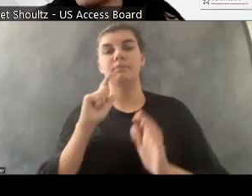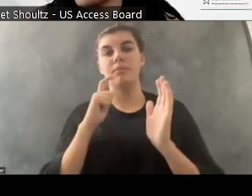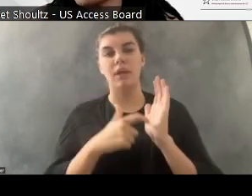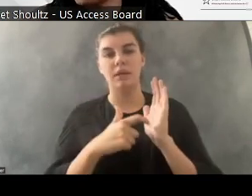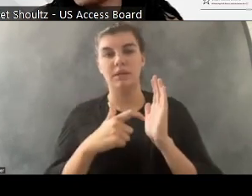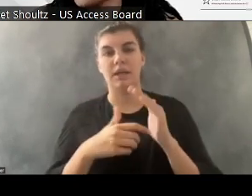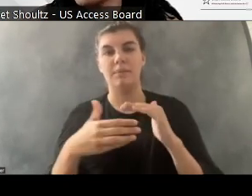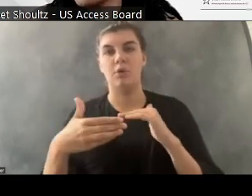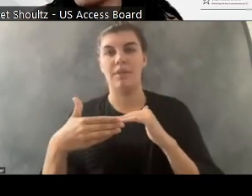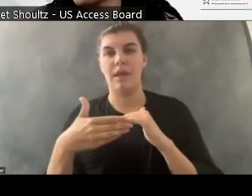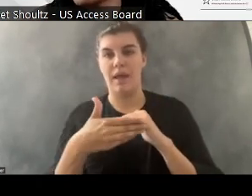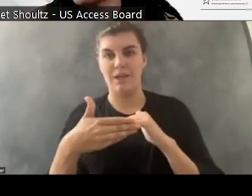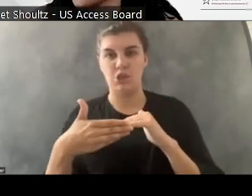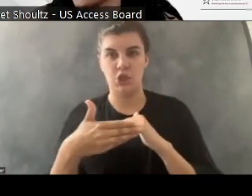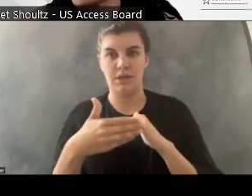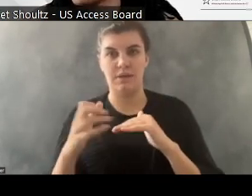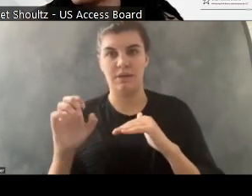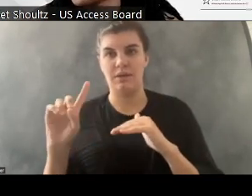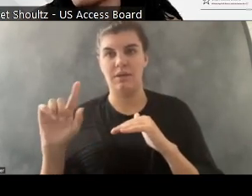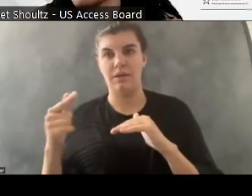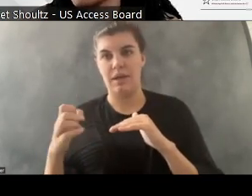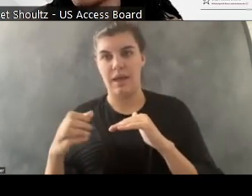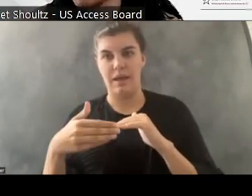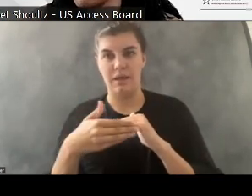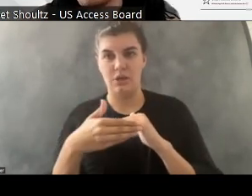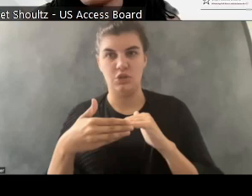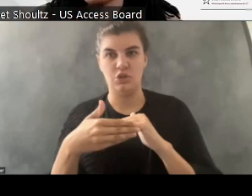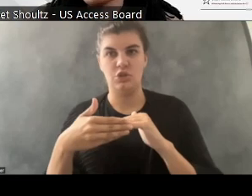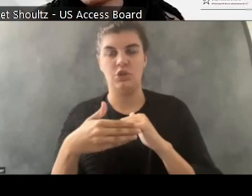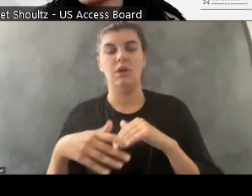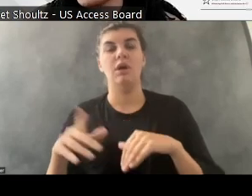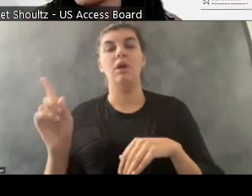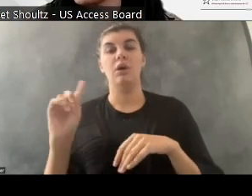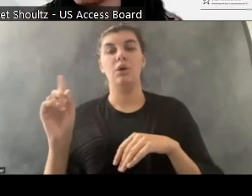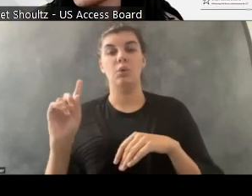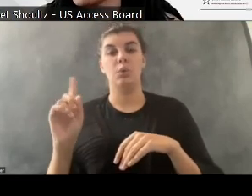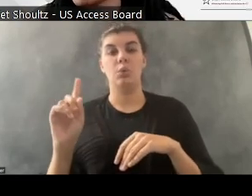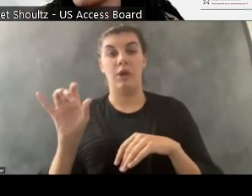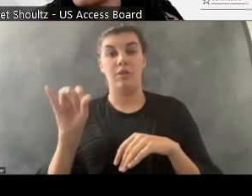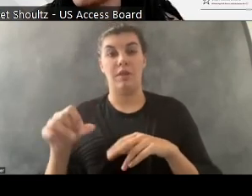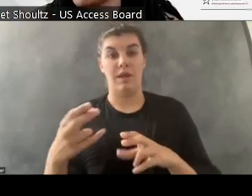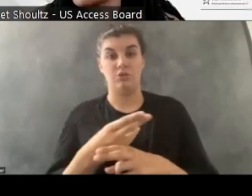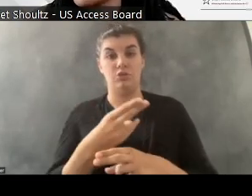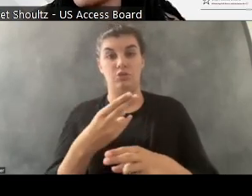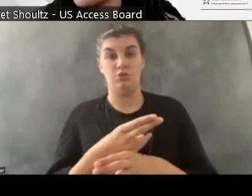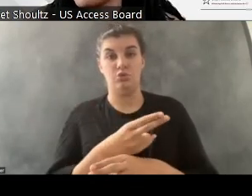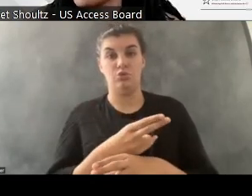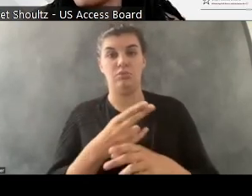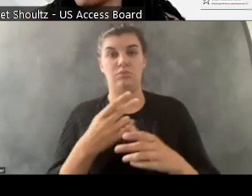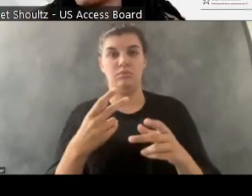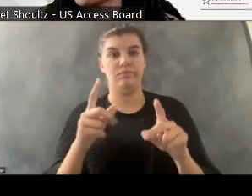Edging of Channelizing Devices so where channelizing devices used to delineate an